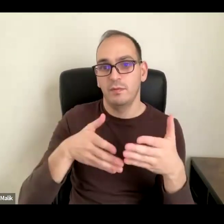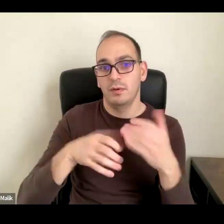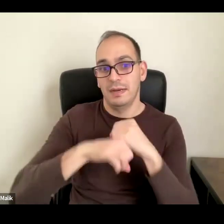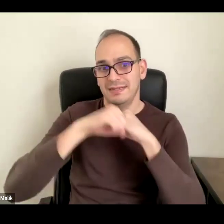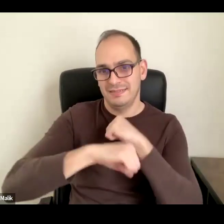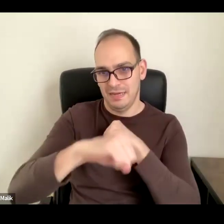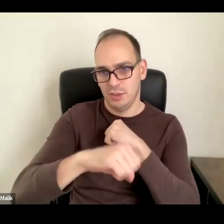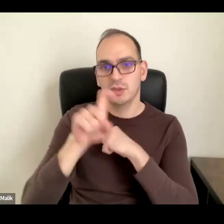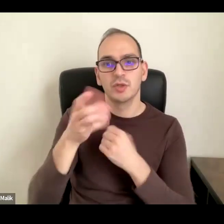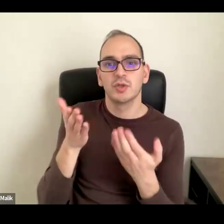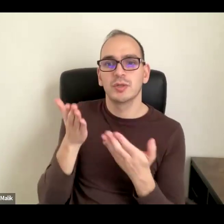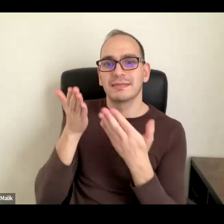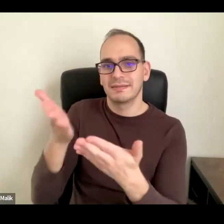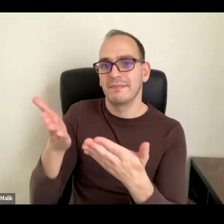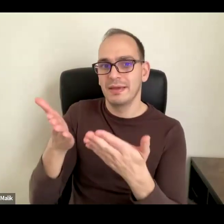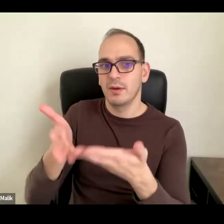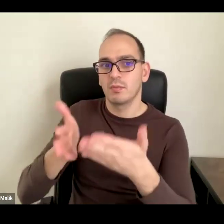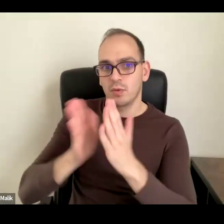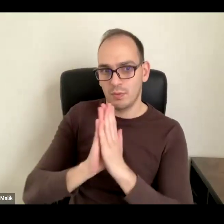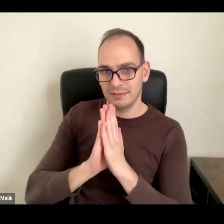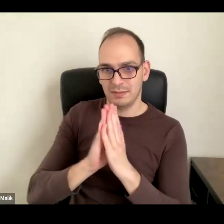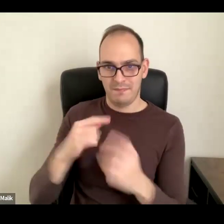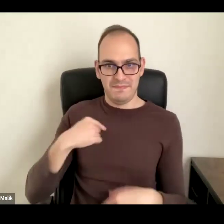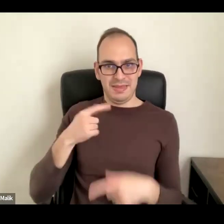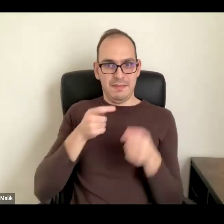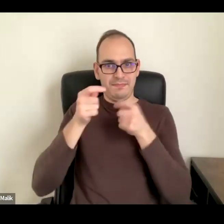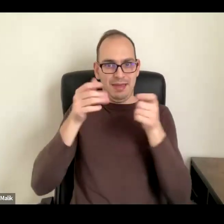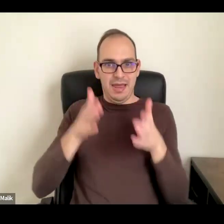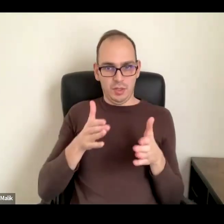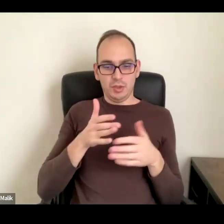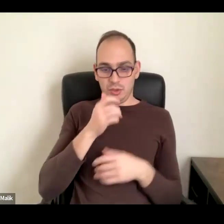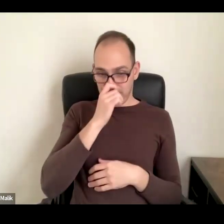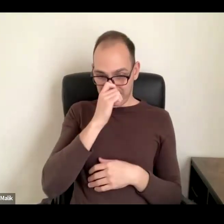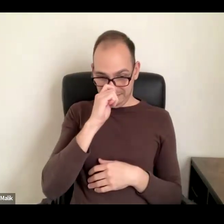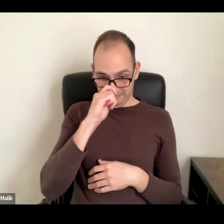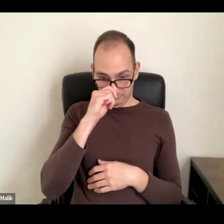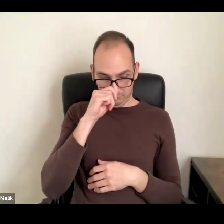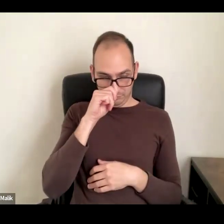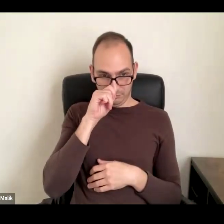should submit a request to me the manager of the National NAGPRA program and that request